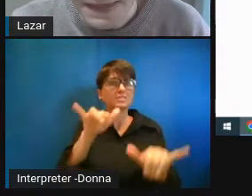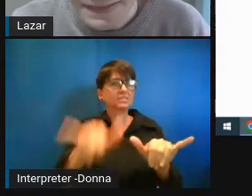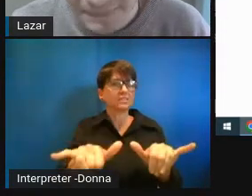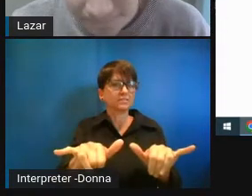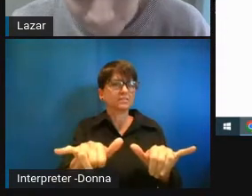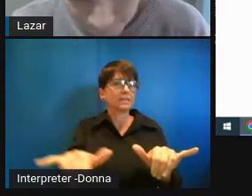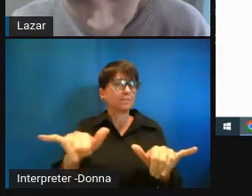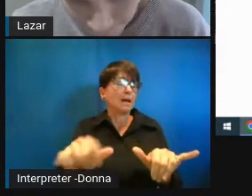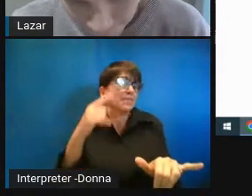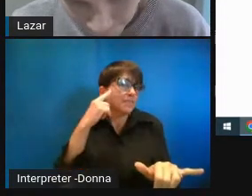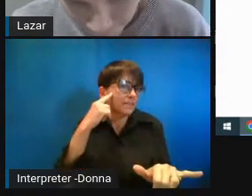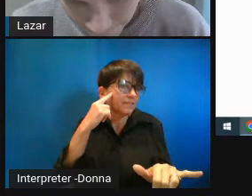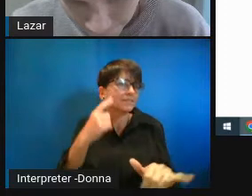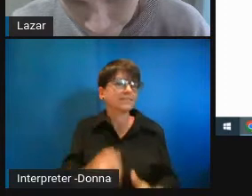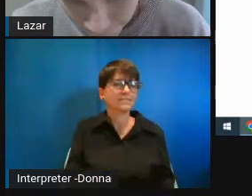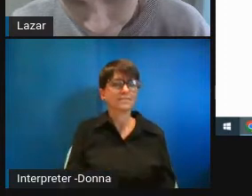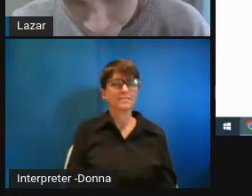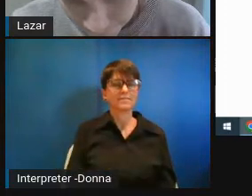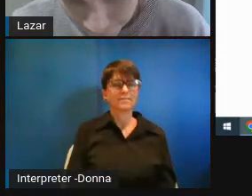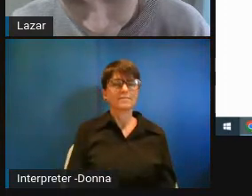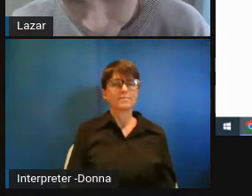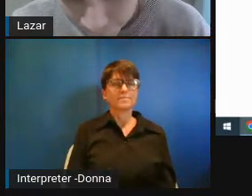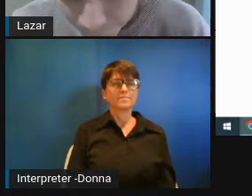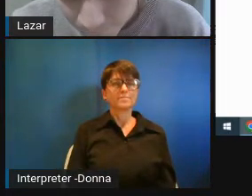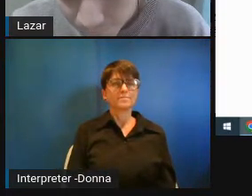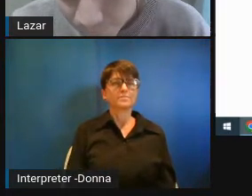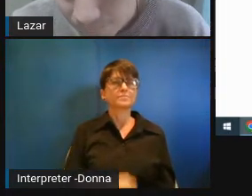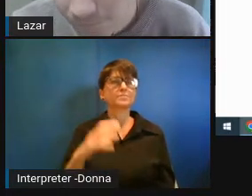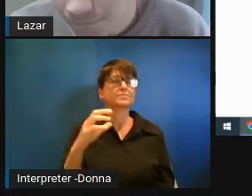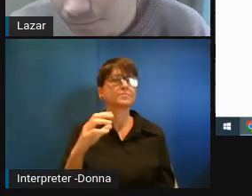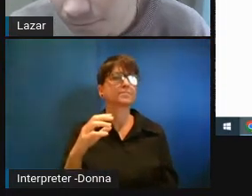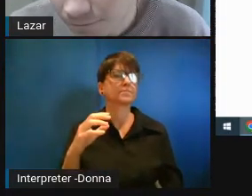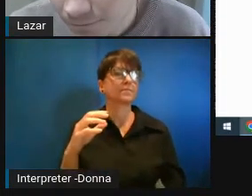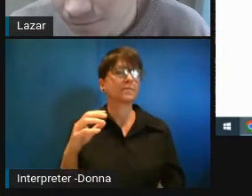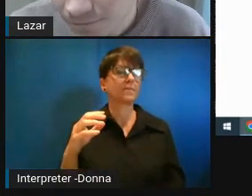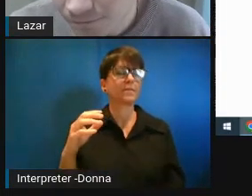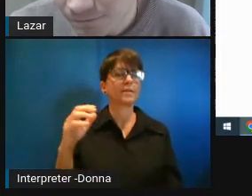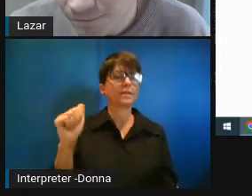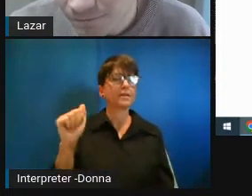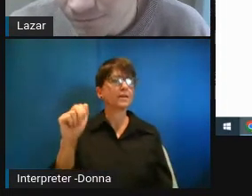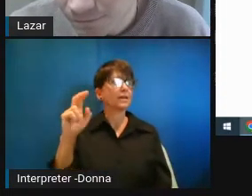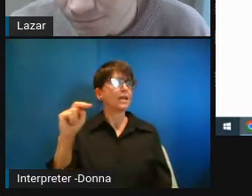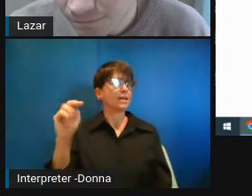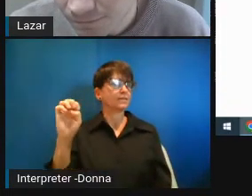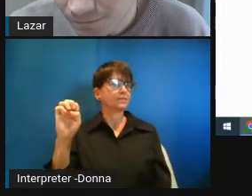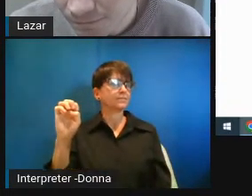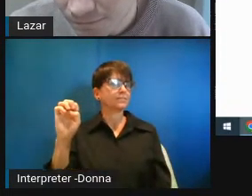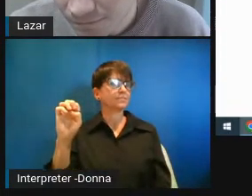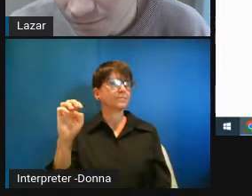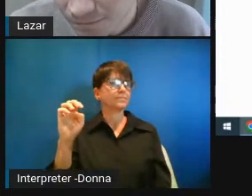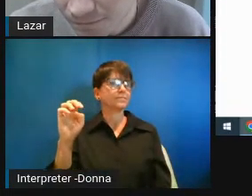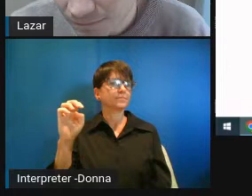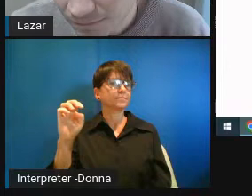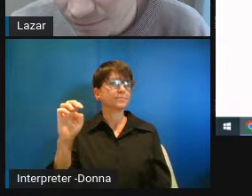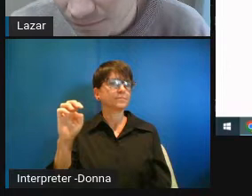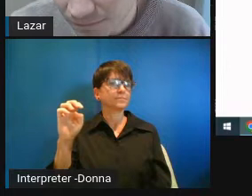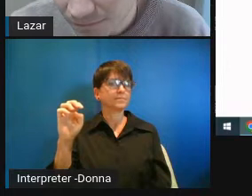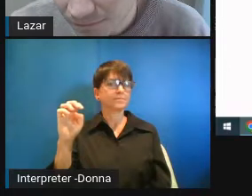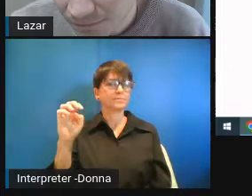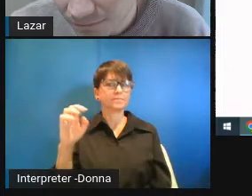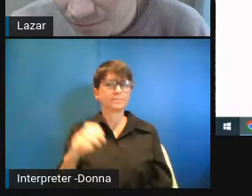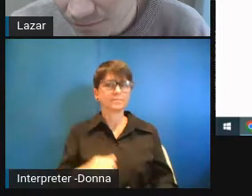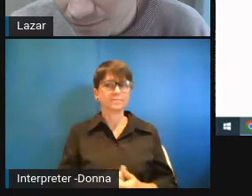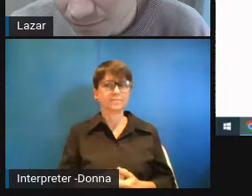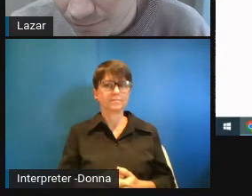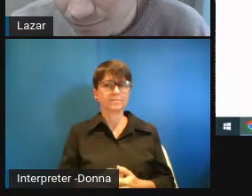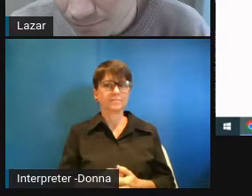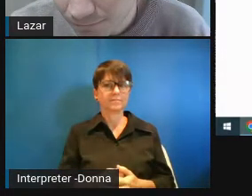ANNE-MIEKE: